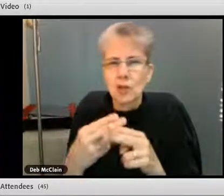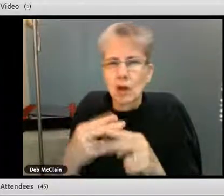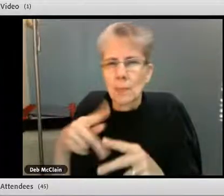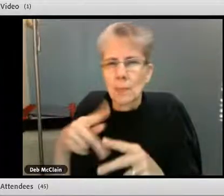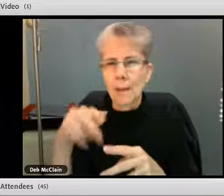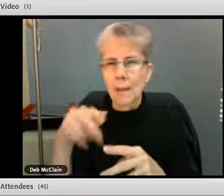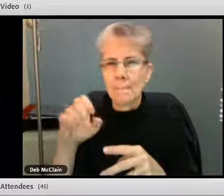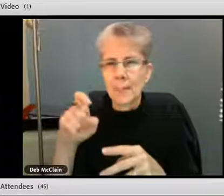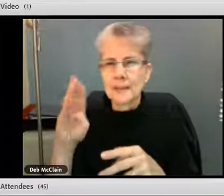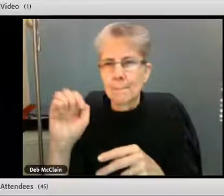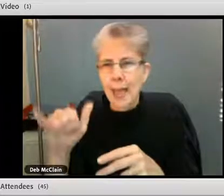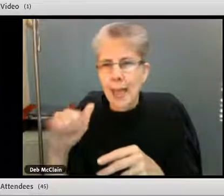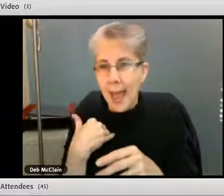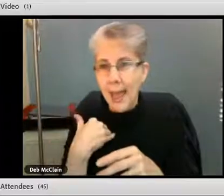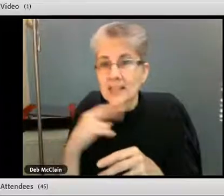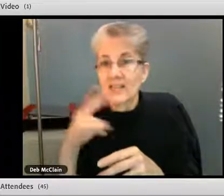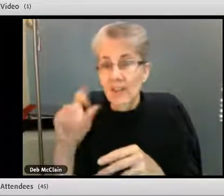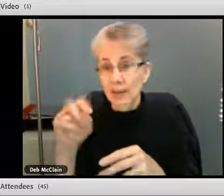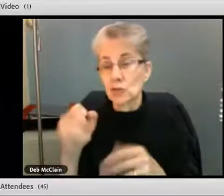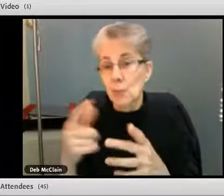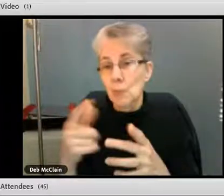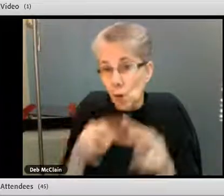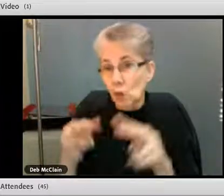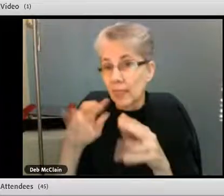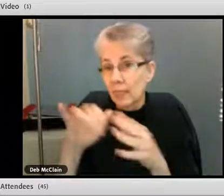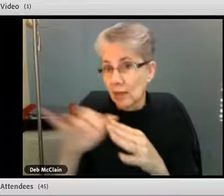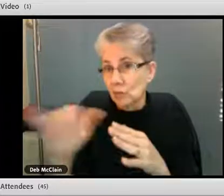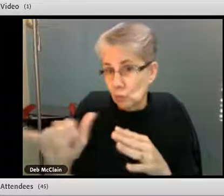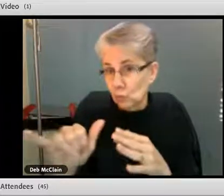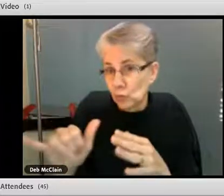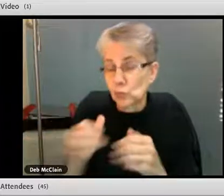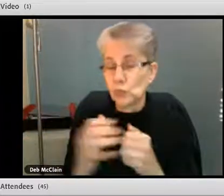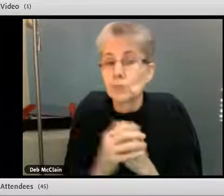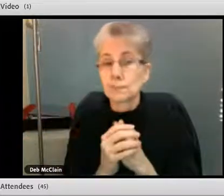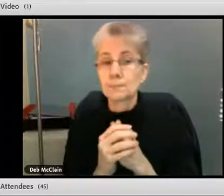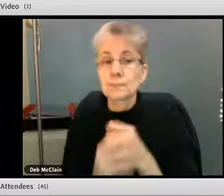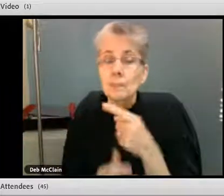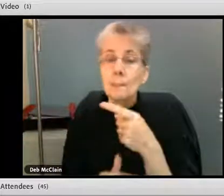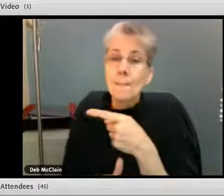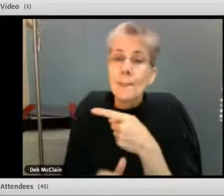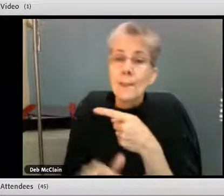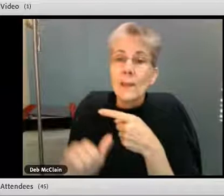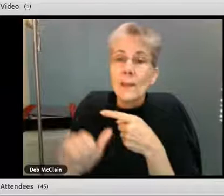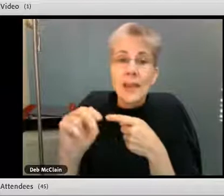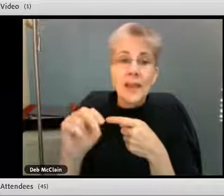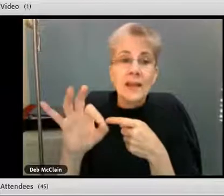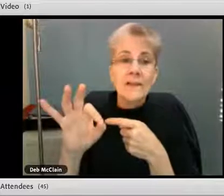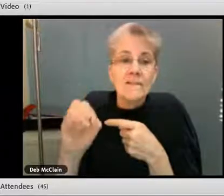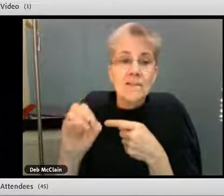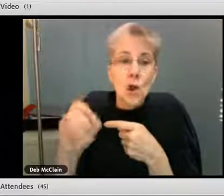so you might want to look at that as well. Infographics are an extremely powerful way to share something.